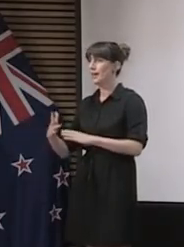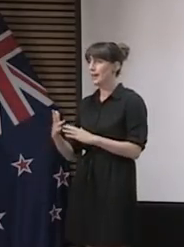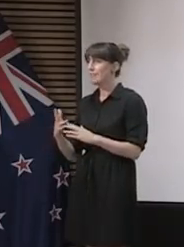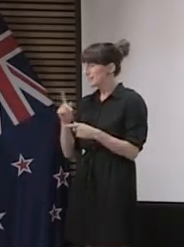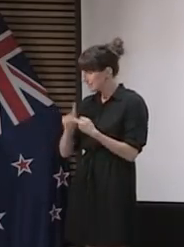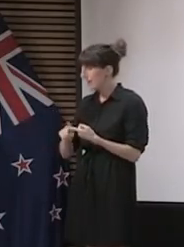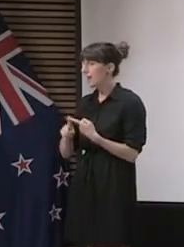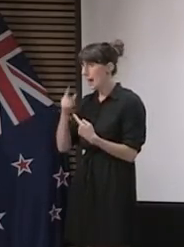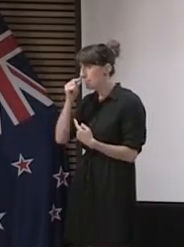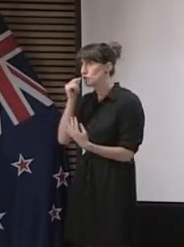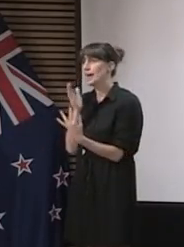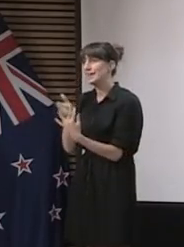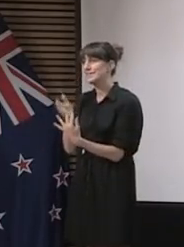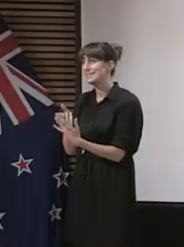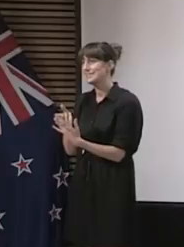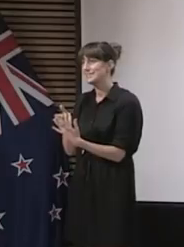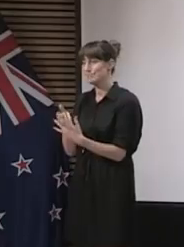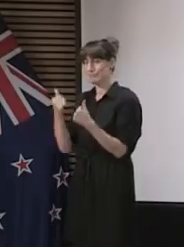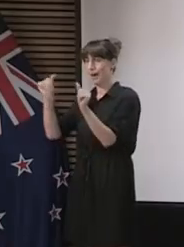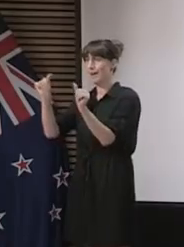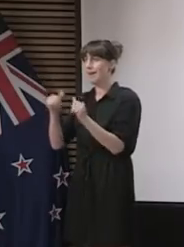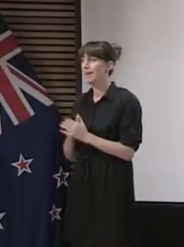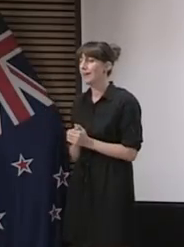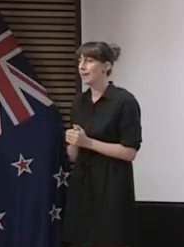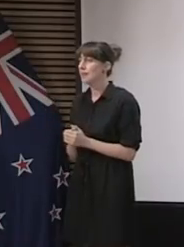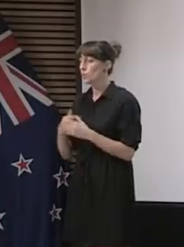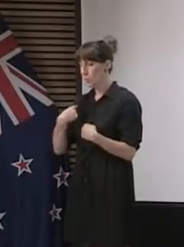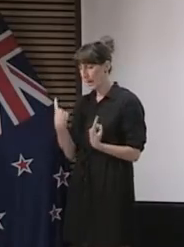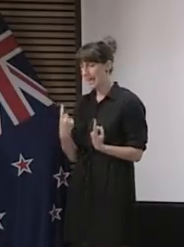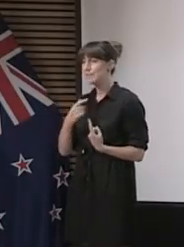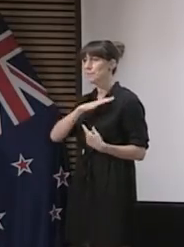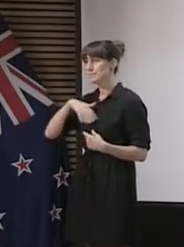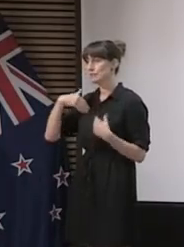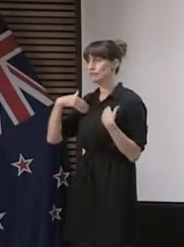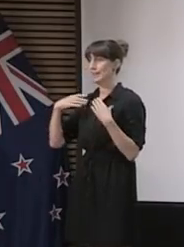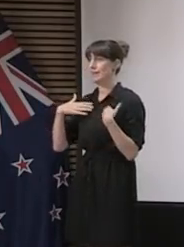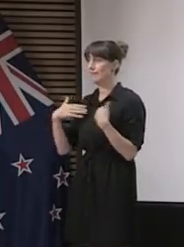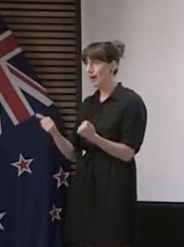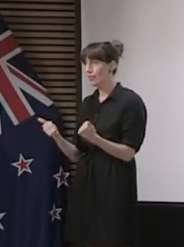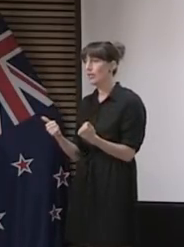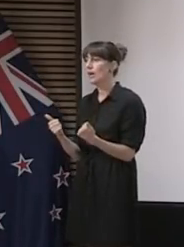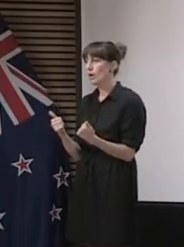We also, as a ministry, essentially stepped in on the usual distribution of that vaccine to